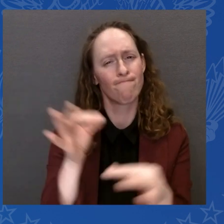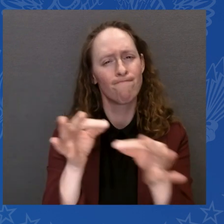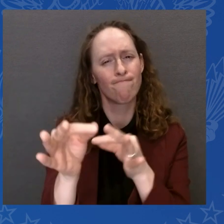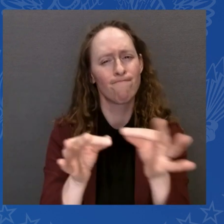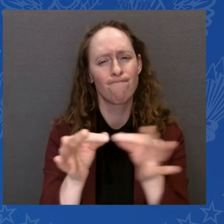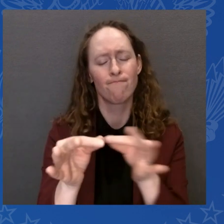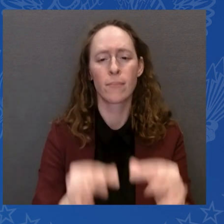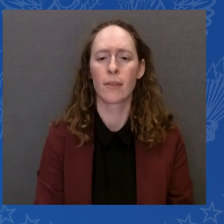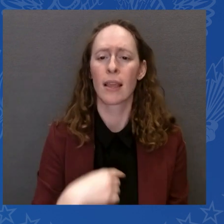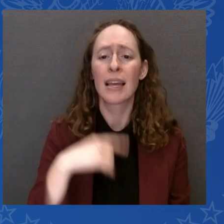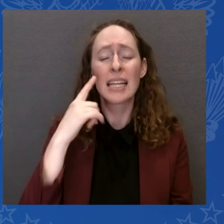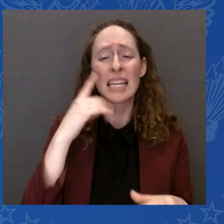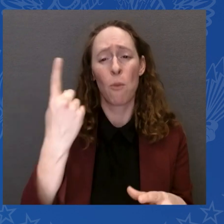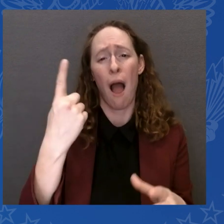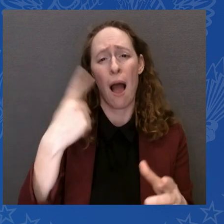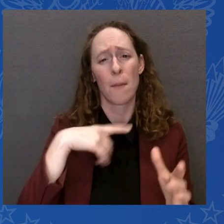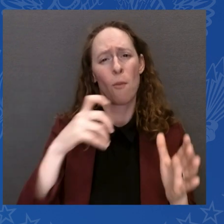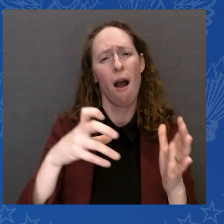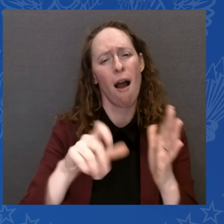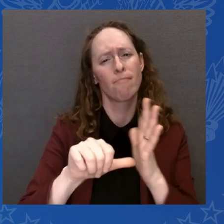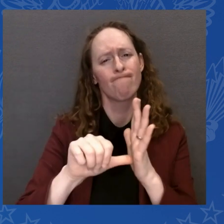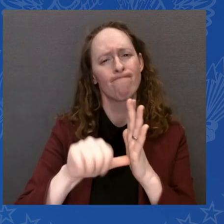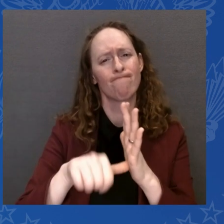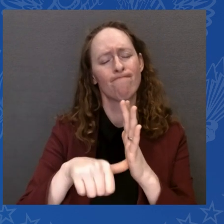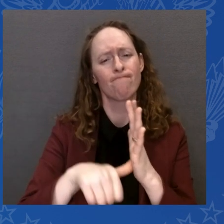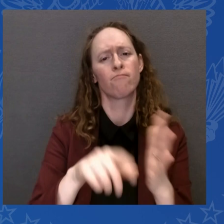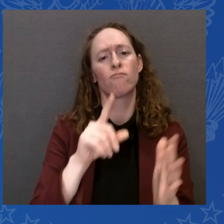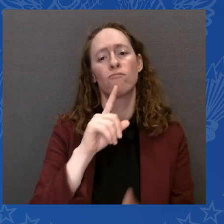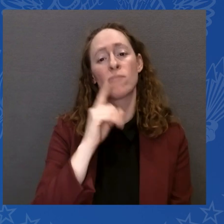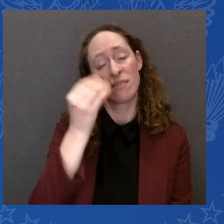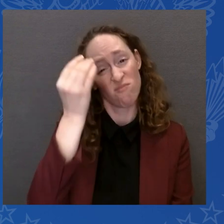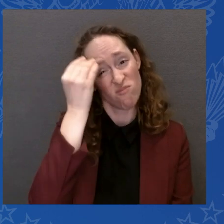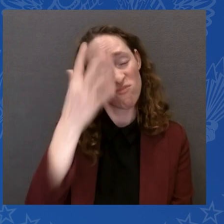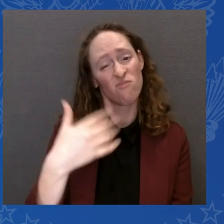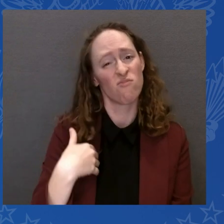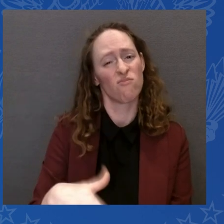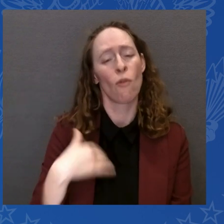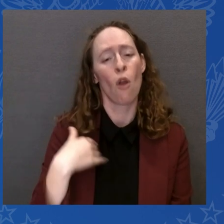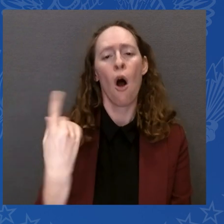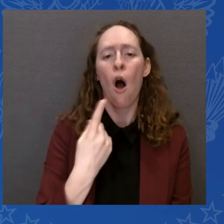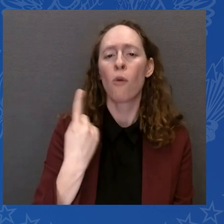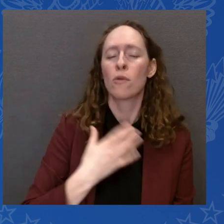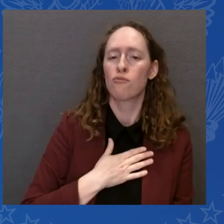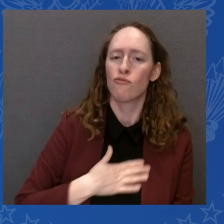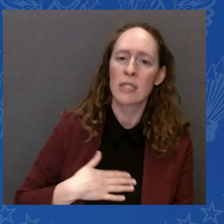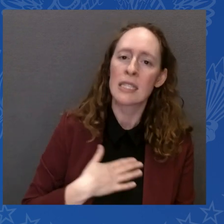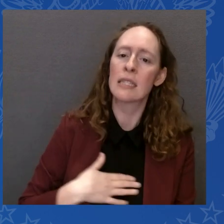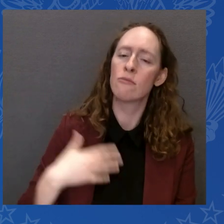and you see that demonstrated in times like this. And if you have any cynicism about the world